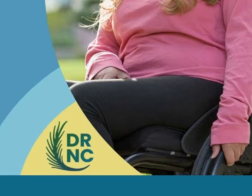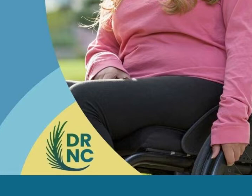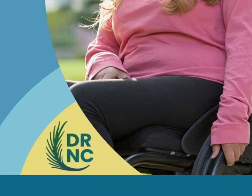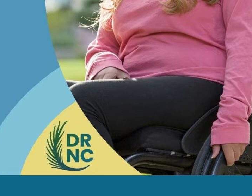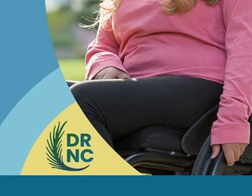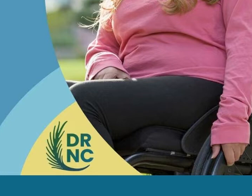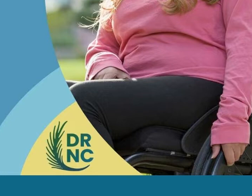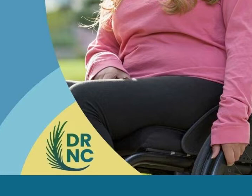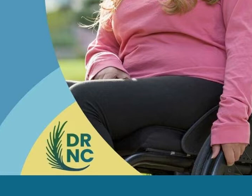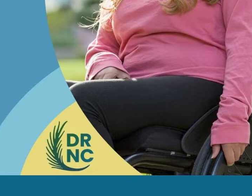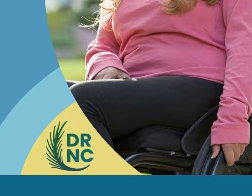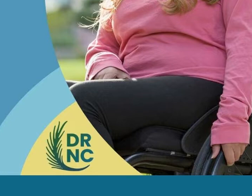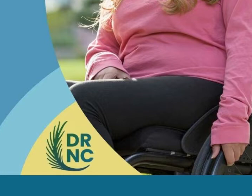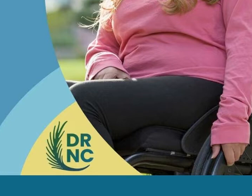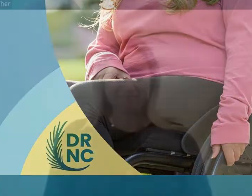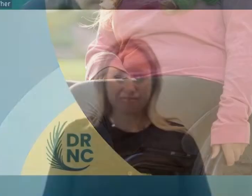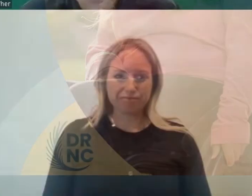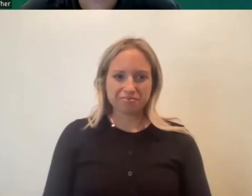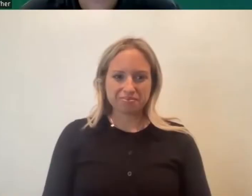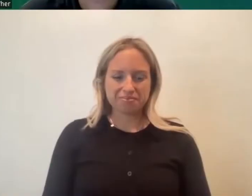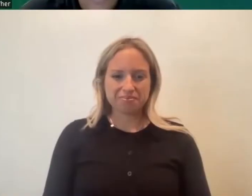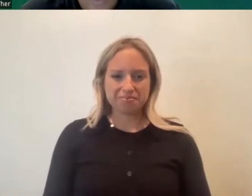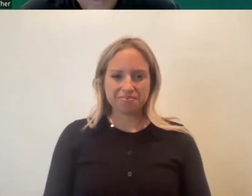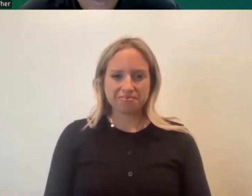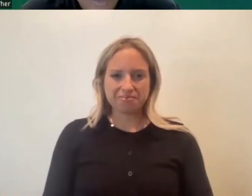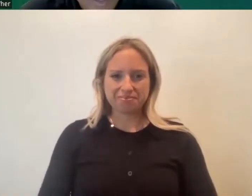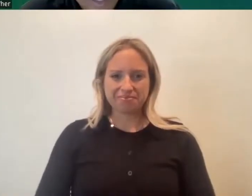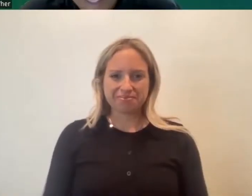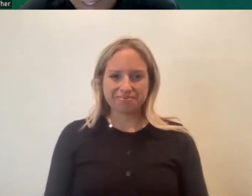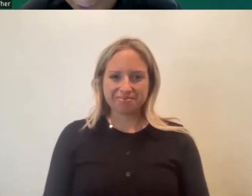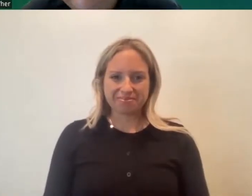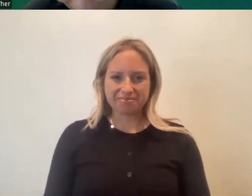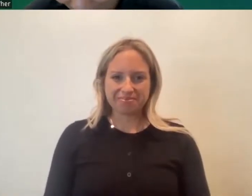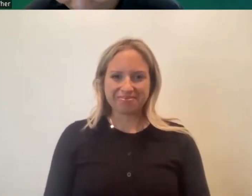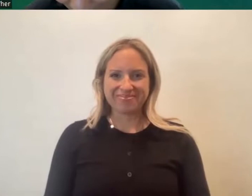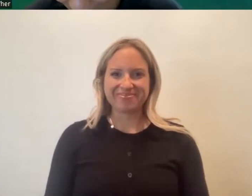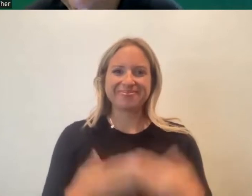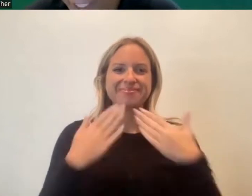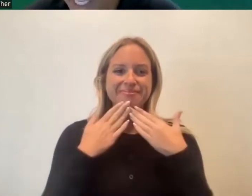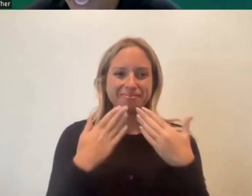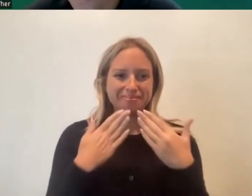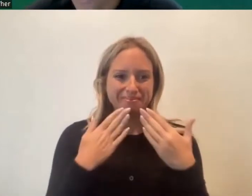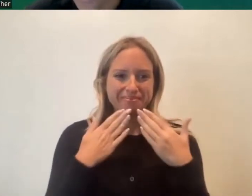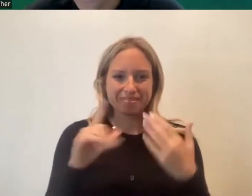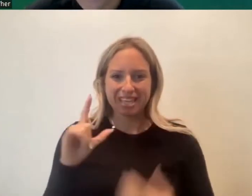Tadra: Okay, thank you. Thank you Lanie and Mike.